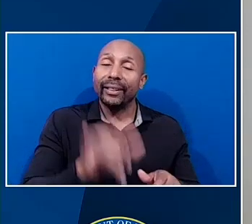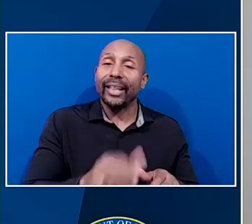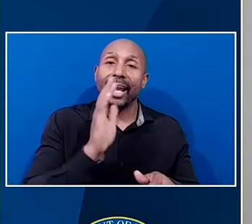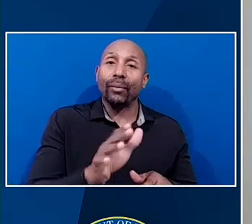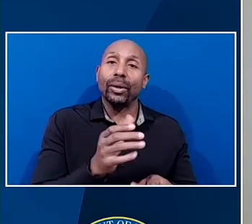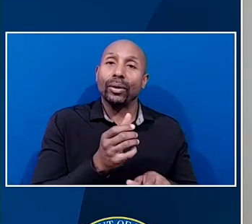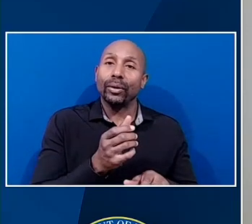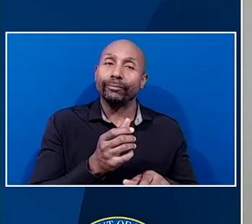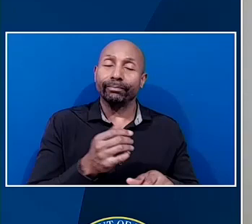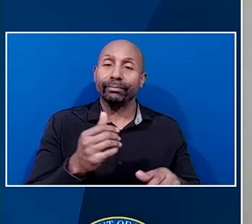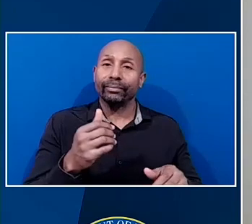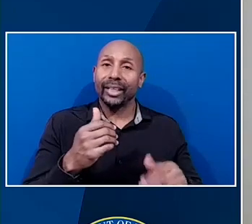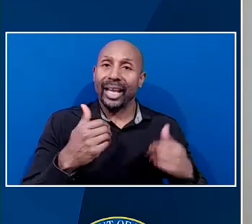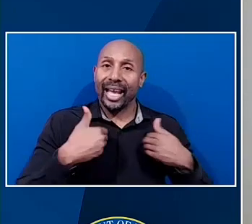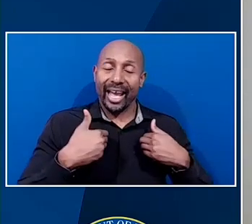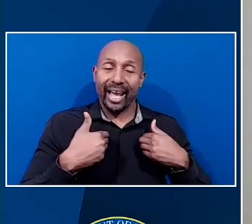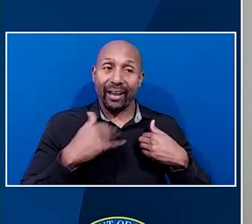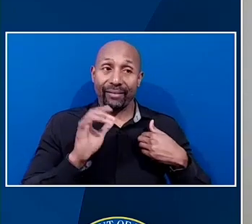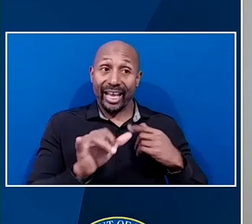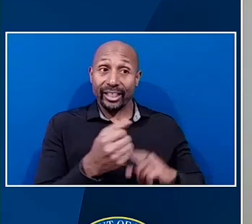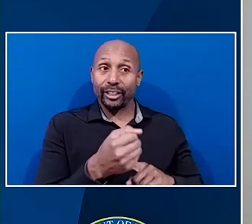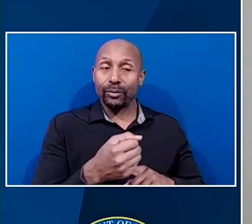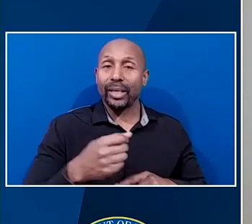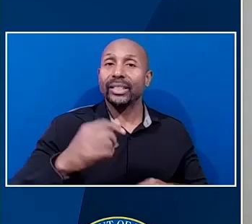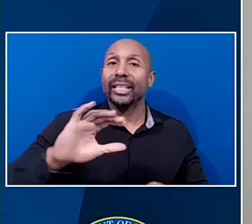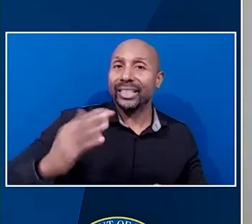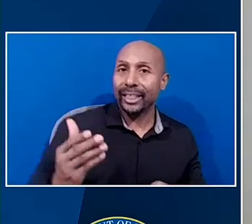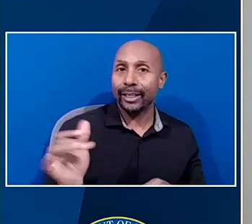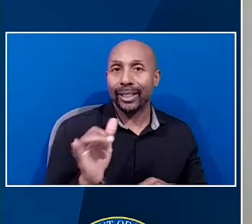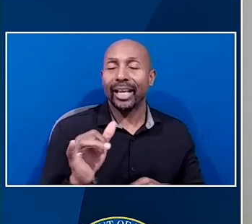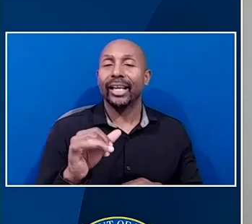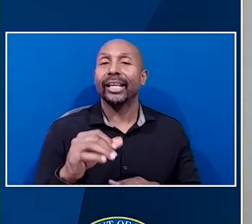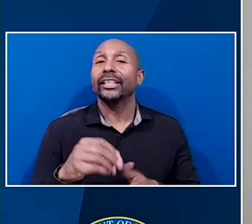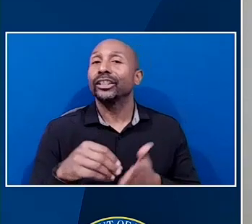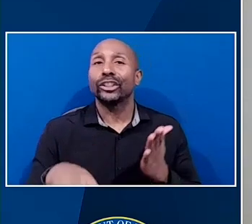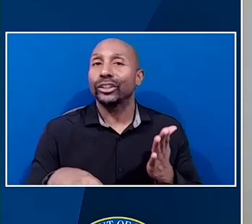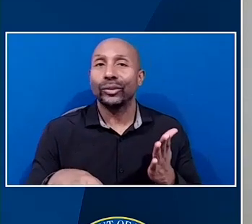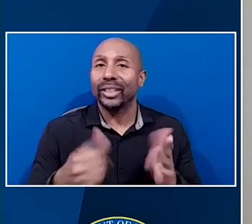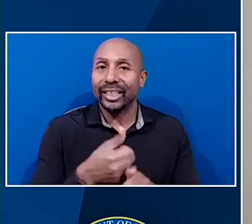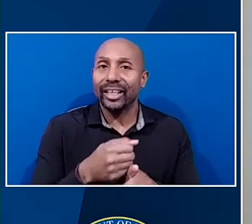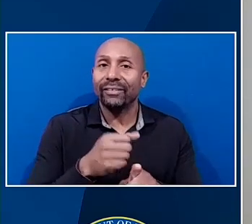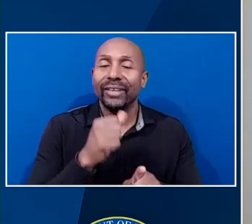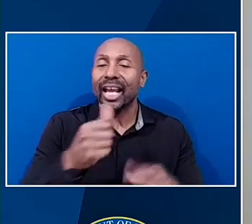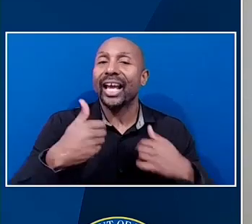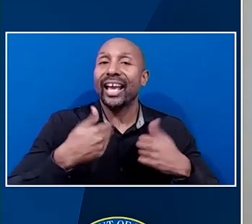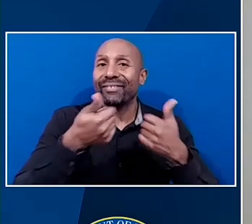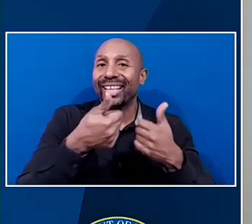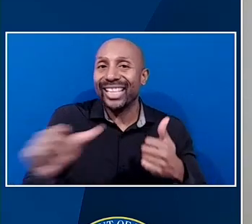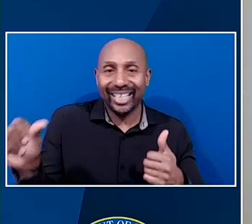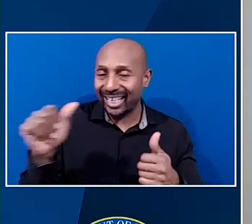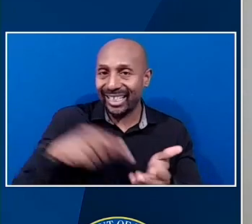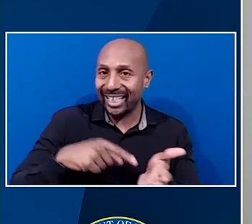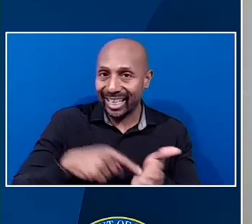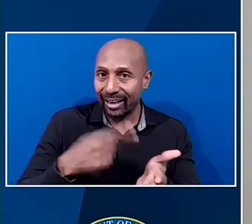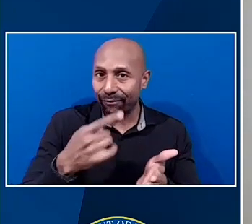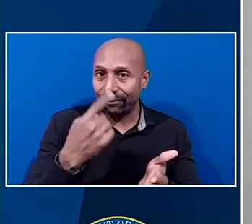So the provisions of 668.21 that we referred to earlier would not apply in these circumstances because there would be